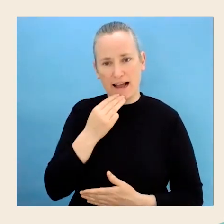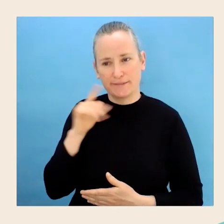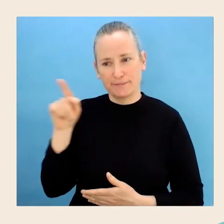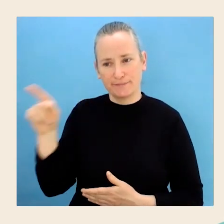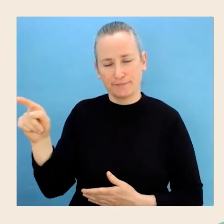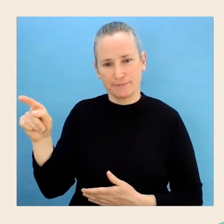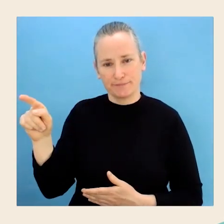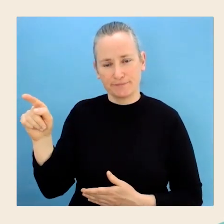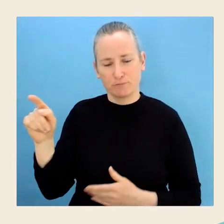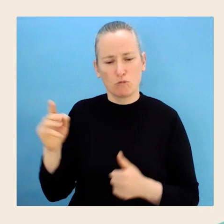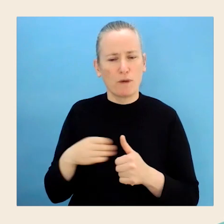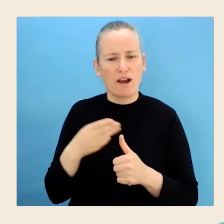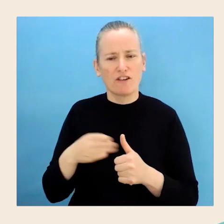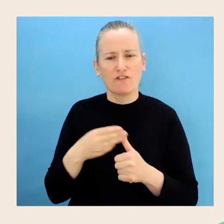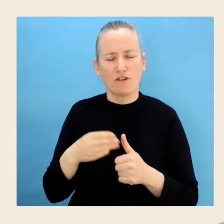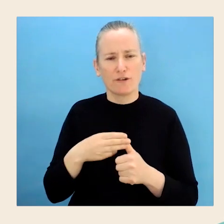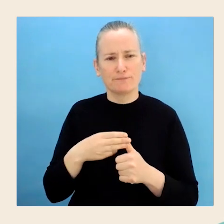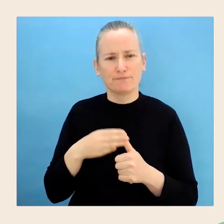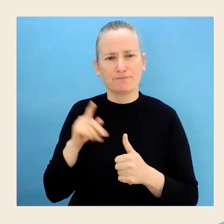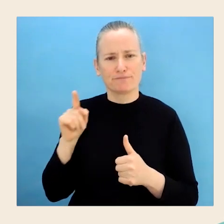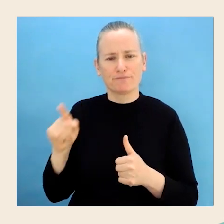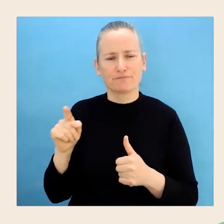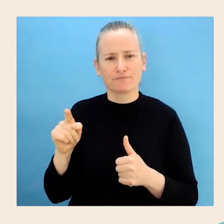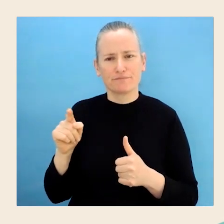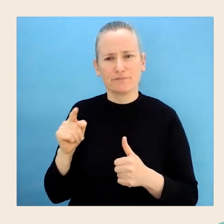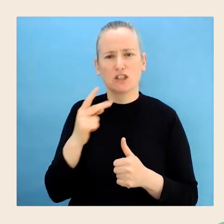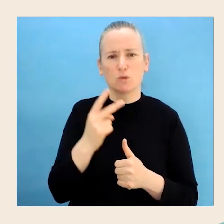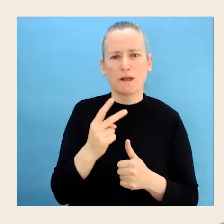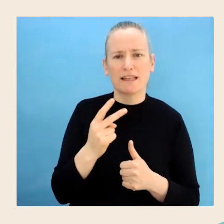we were preparing for the 25th anniversary